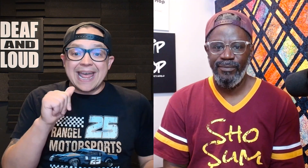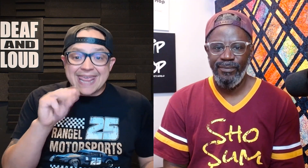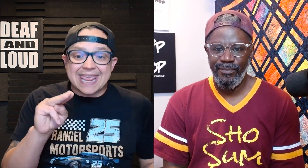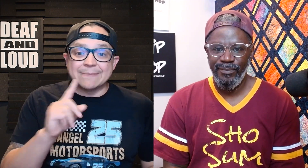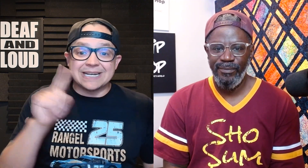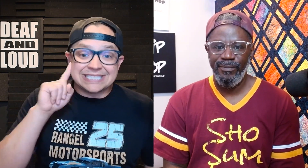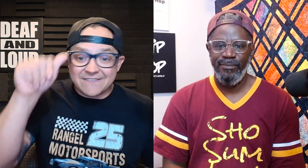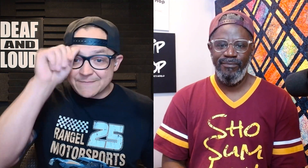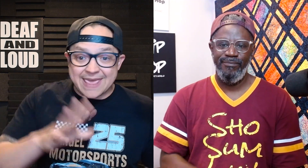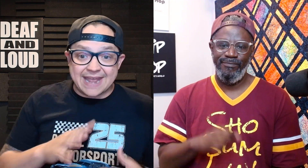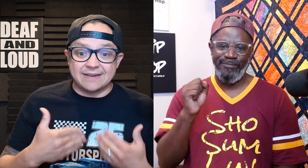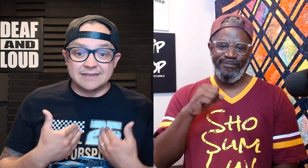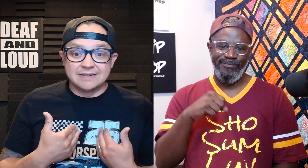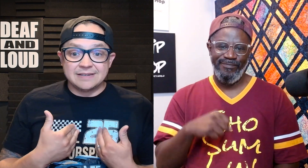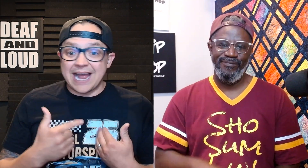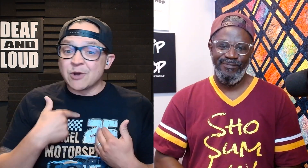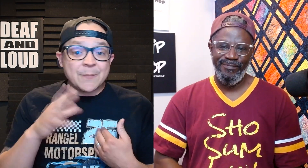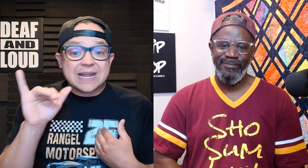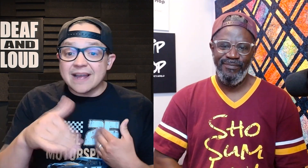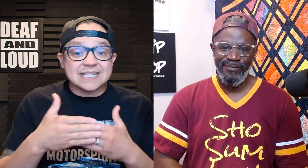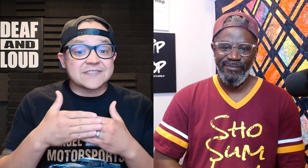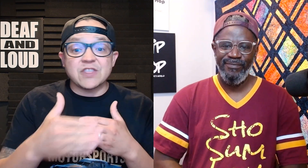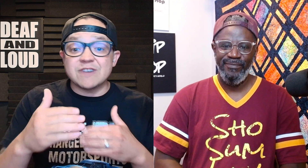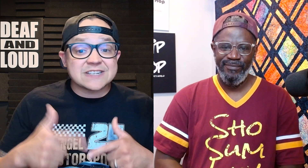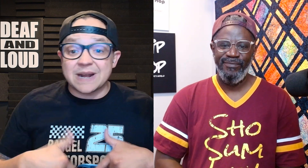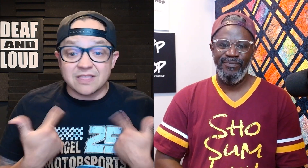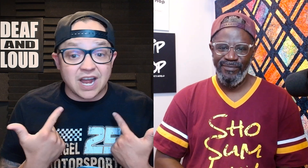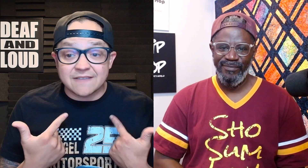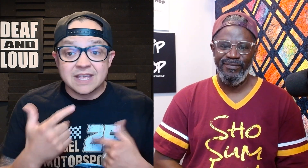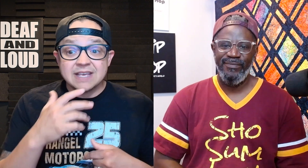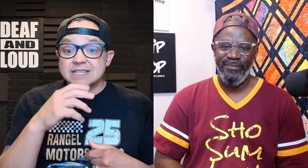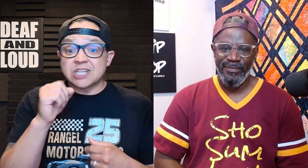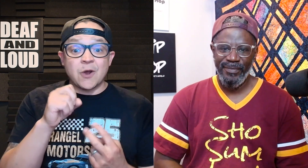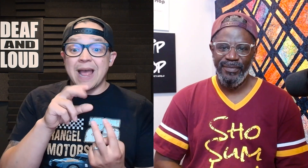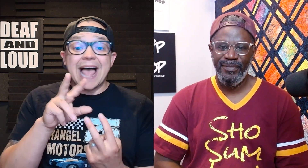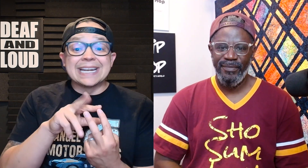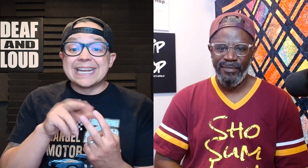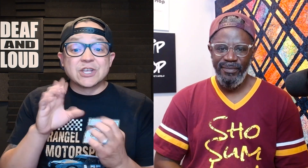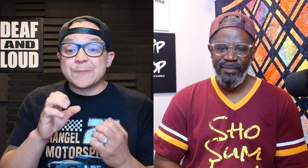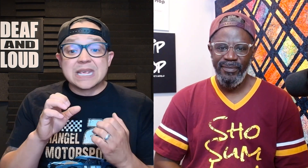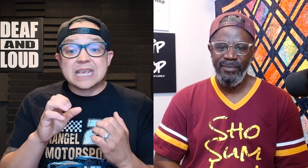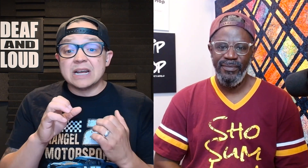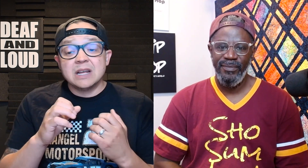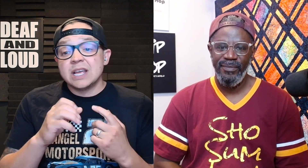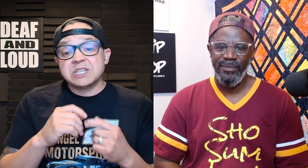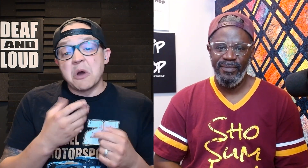I am a Deaf man. I'm going to be like this for the rest of my life. So I could either be, you know,